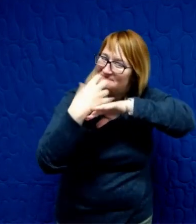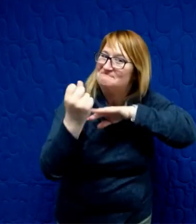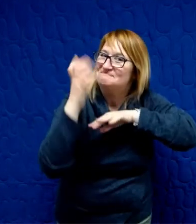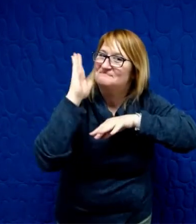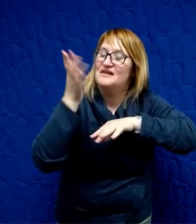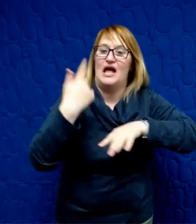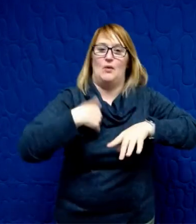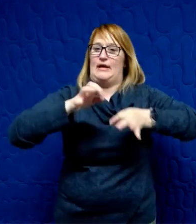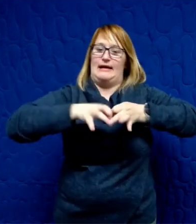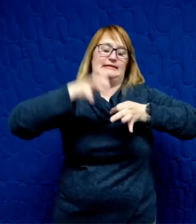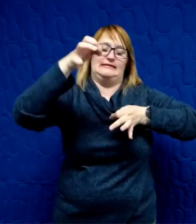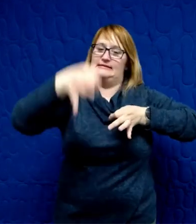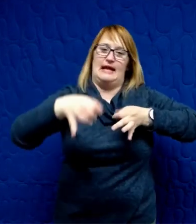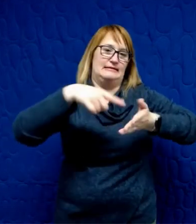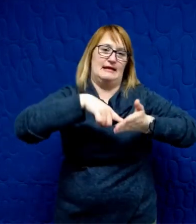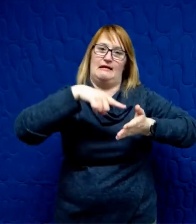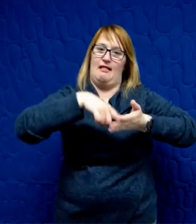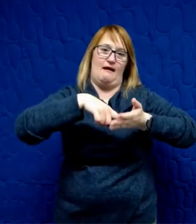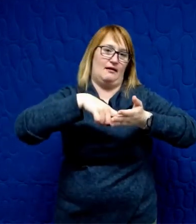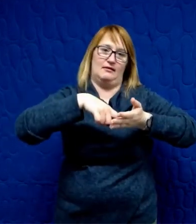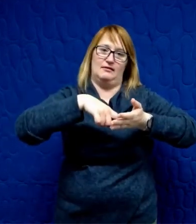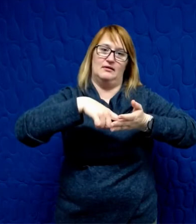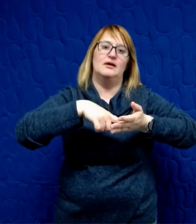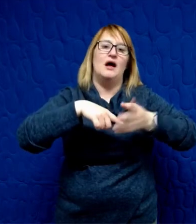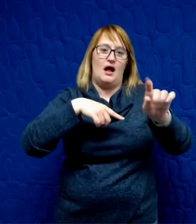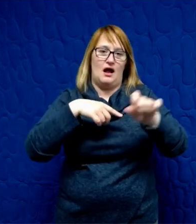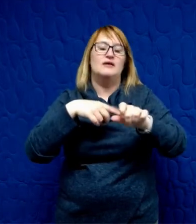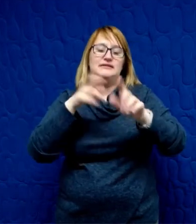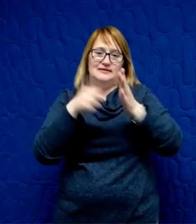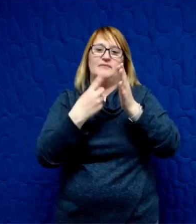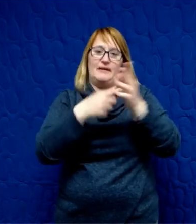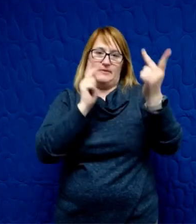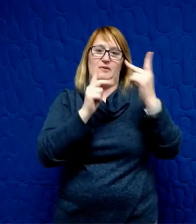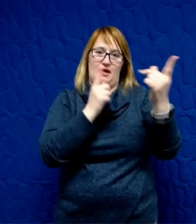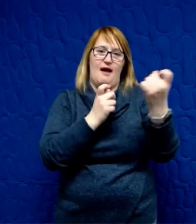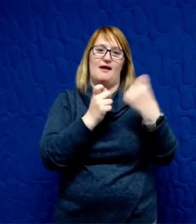extend the deadline - that's also a question that we sometimes get so March